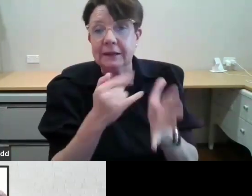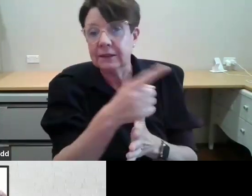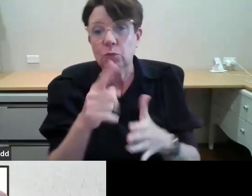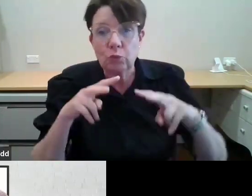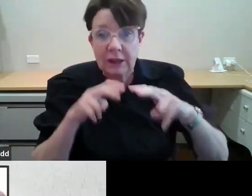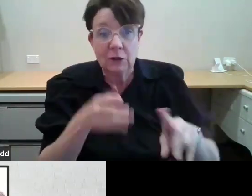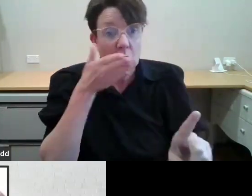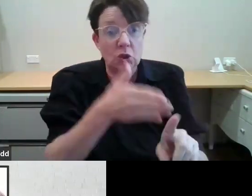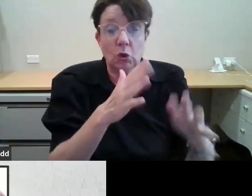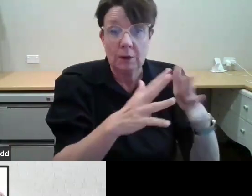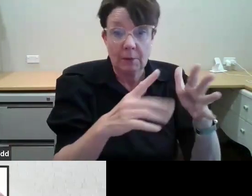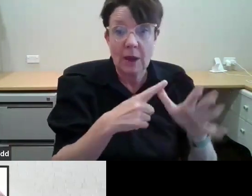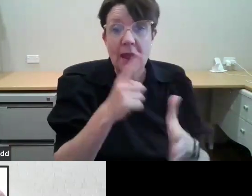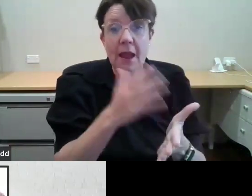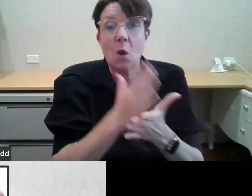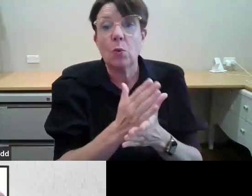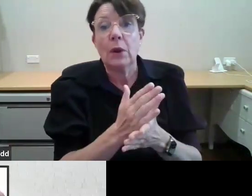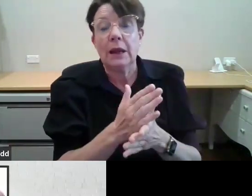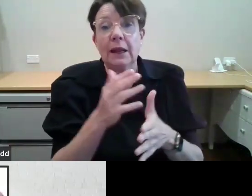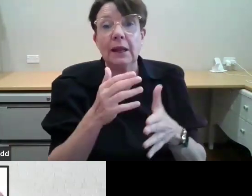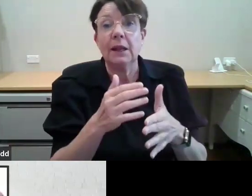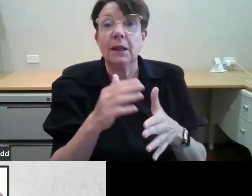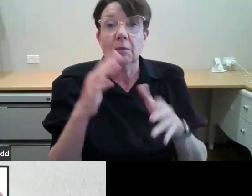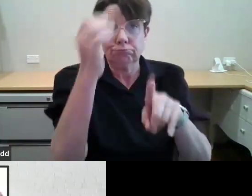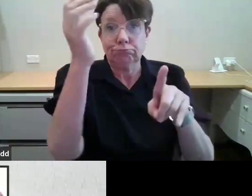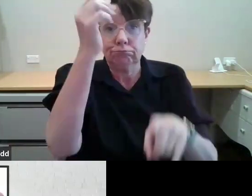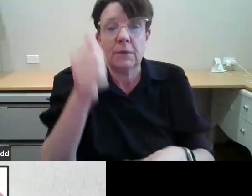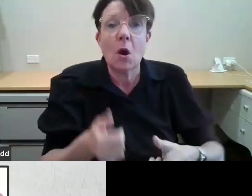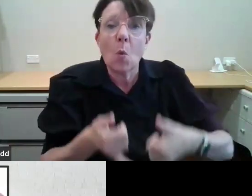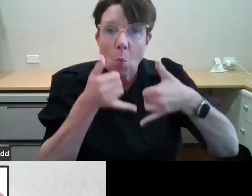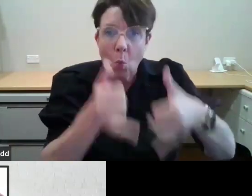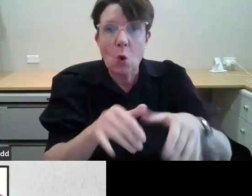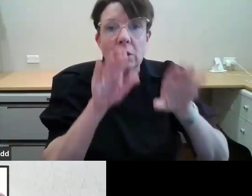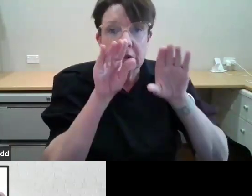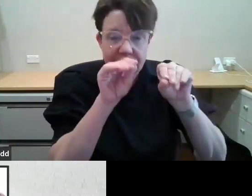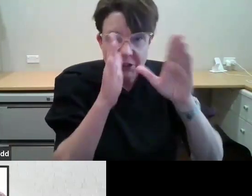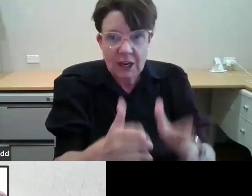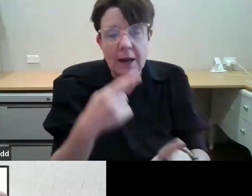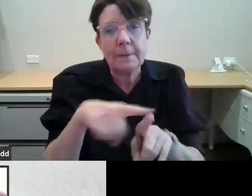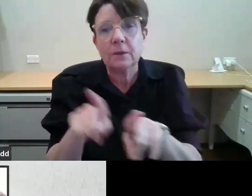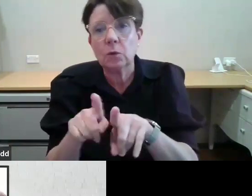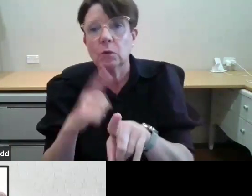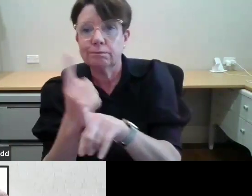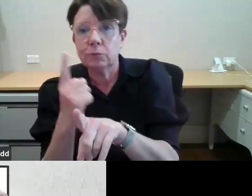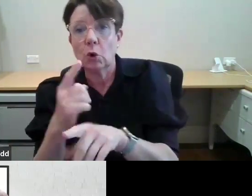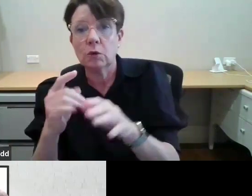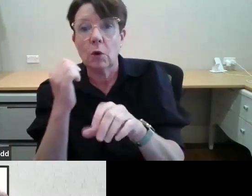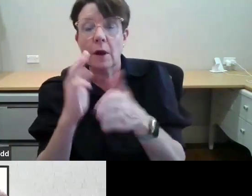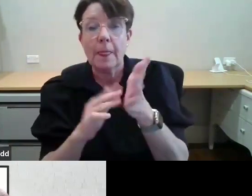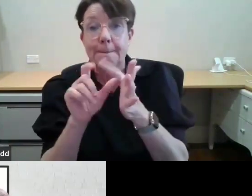alumnus having spent 12 months at the University of Wyoming. 2021 he was appointed the